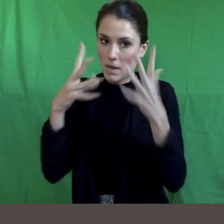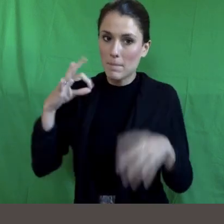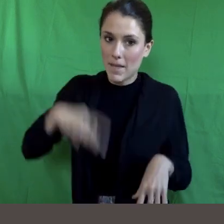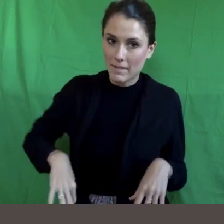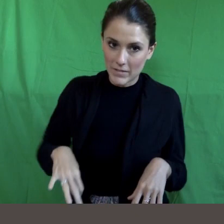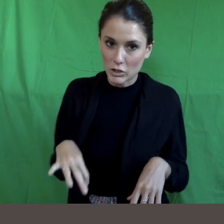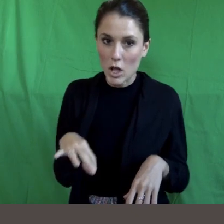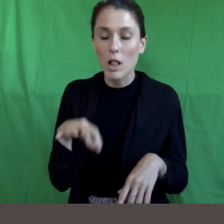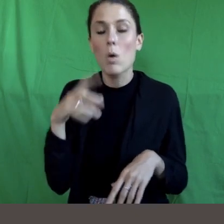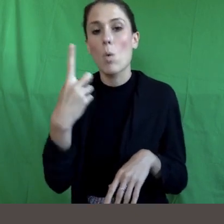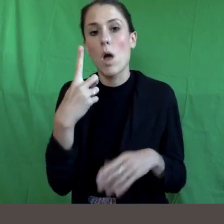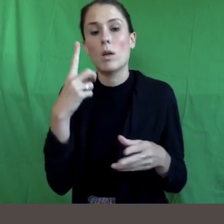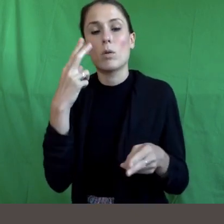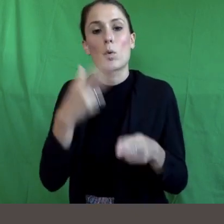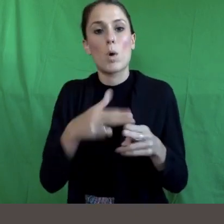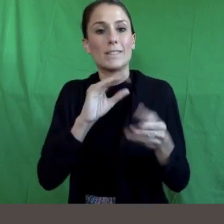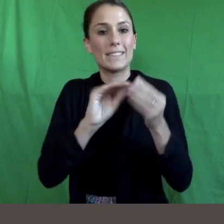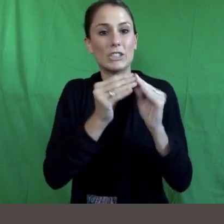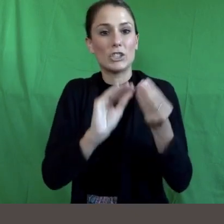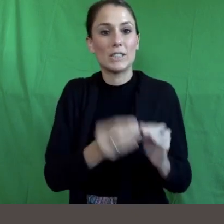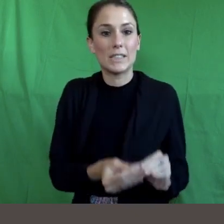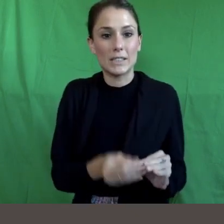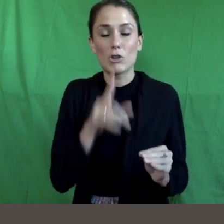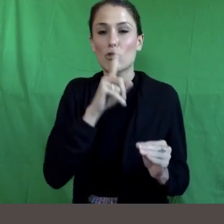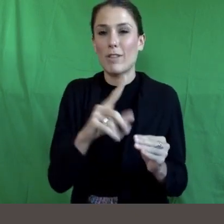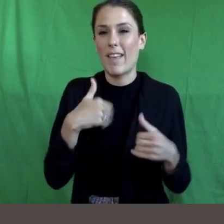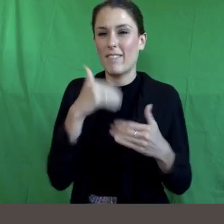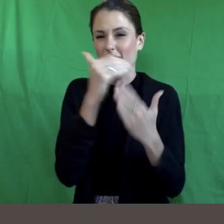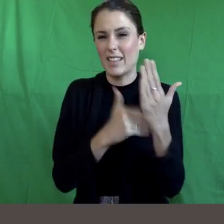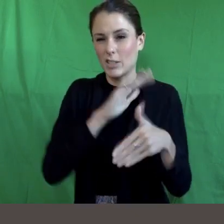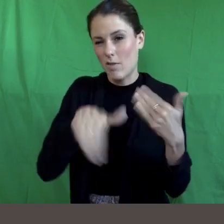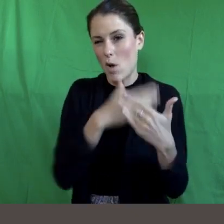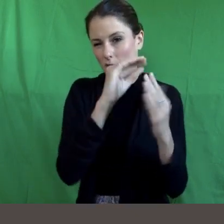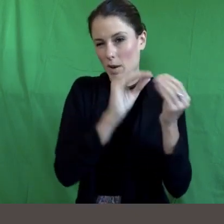One of them is digits, which basically just gives us a list of all the digits and ASCII